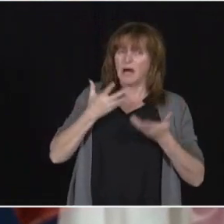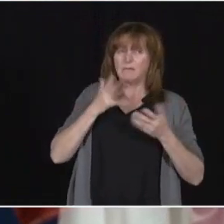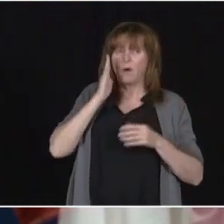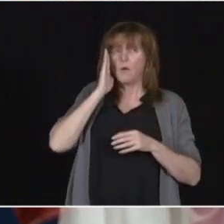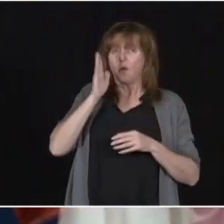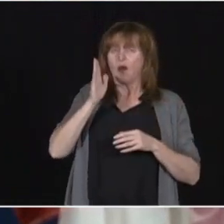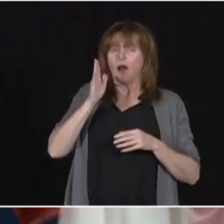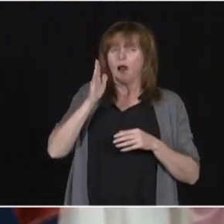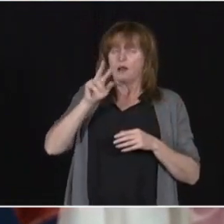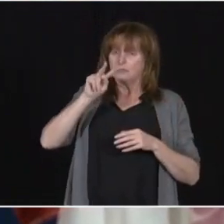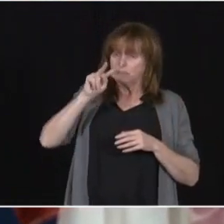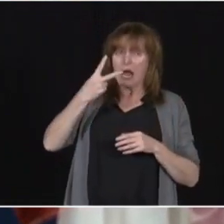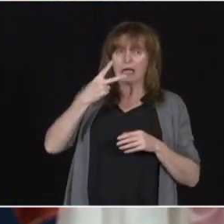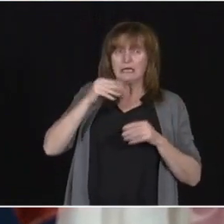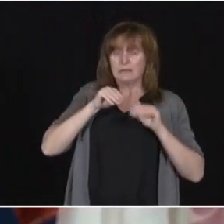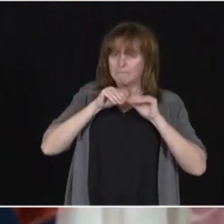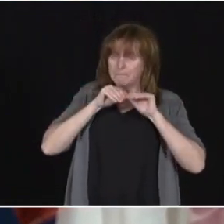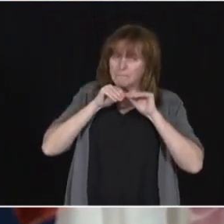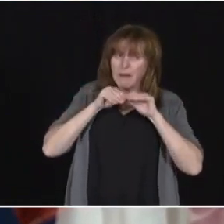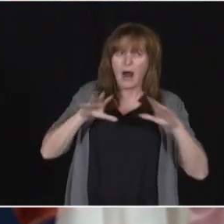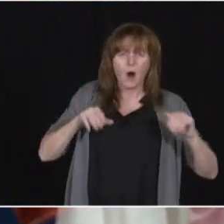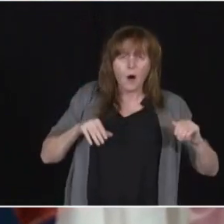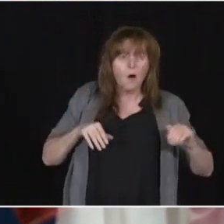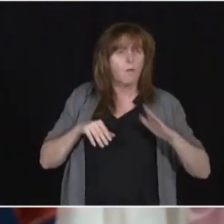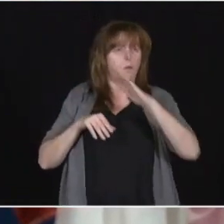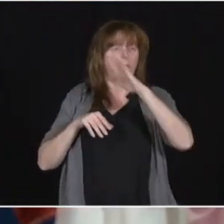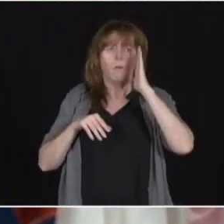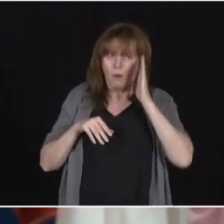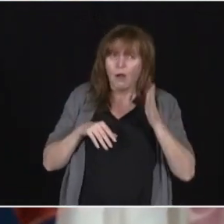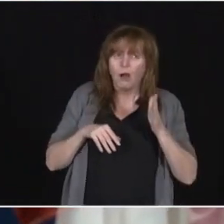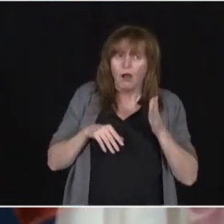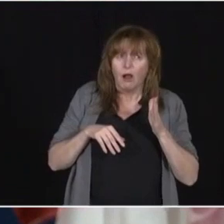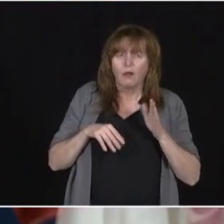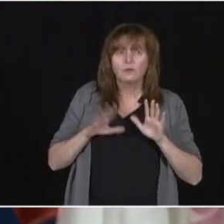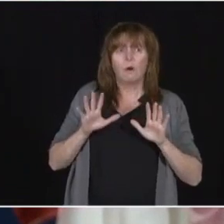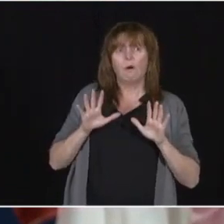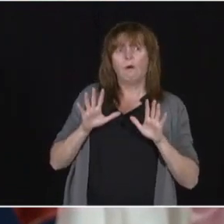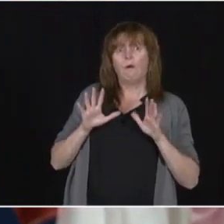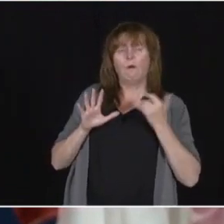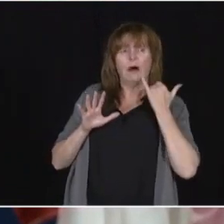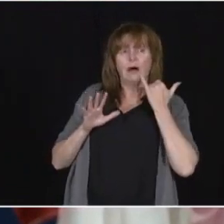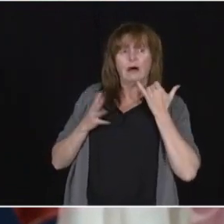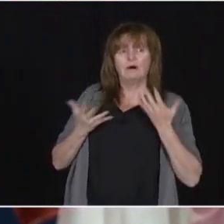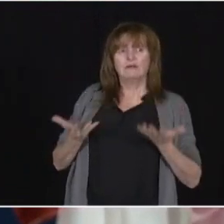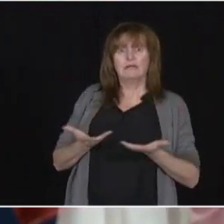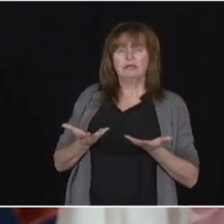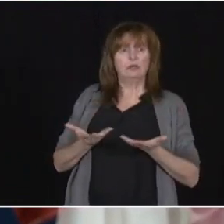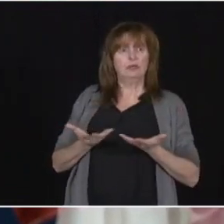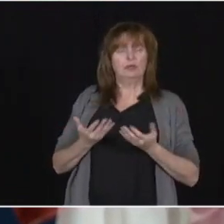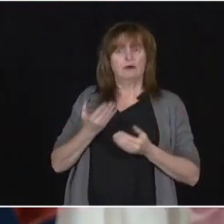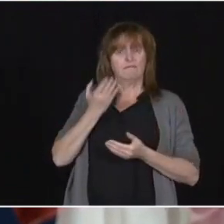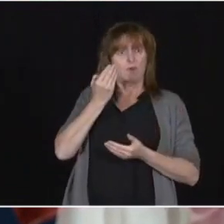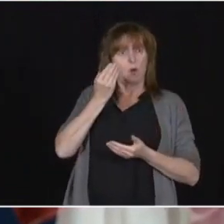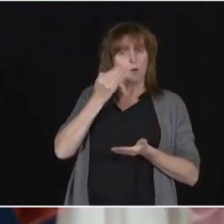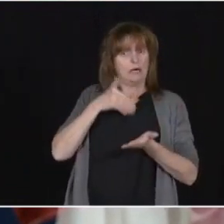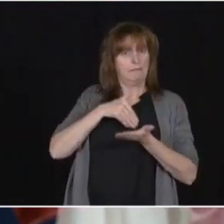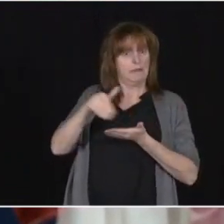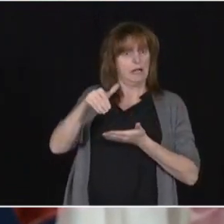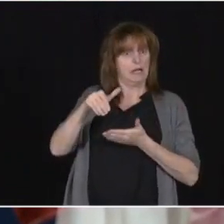Even if we had our capacity everyday for the next four weeks we will be at over 1 million. And of course the population of 14 million. It is a two to four week potentially stage II.